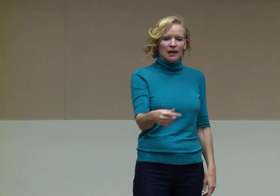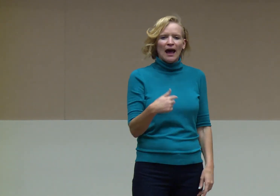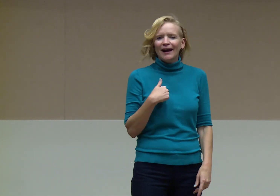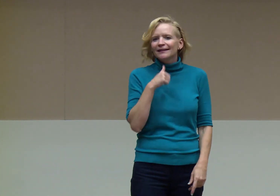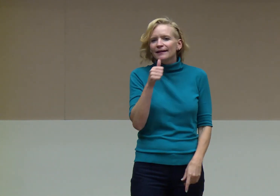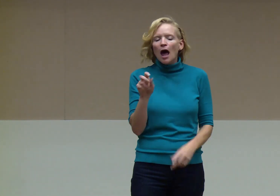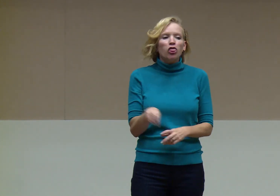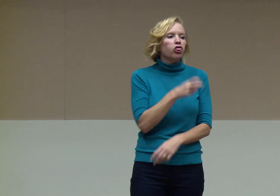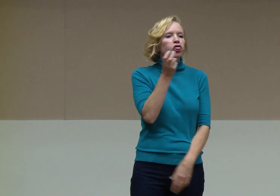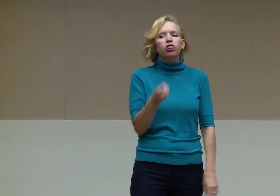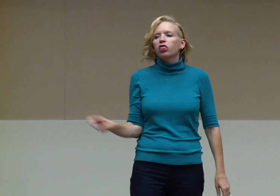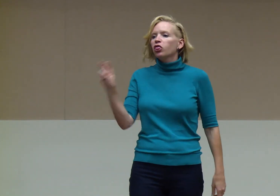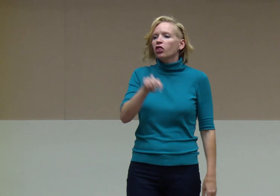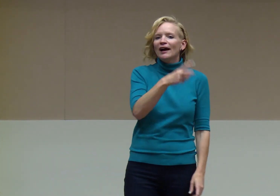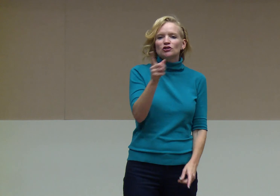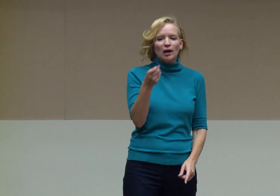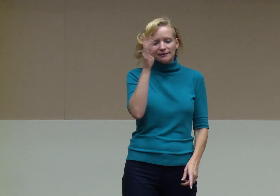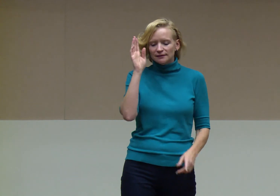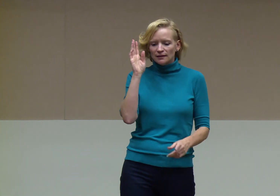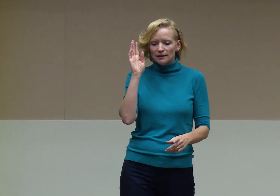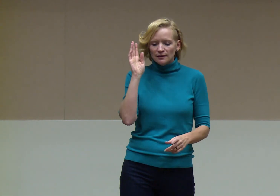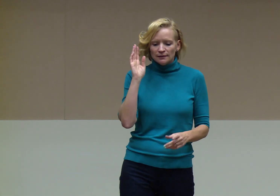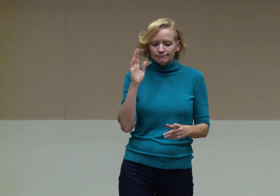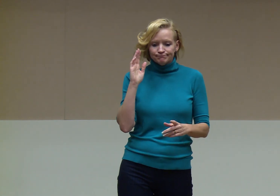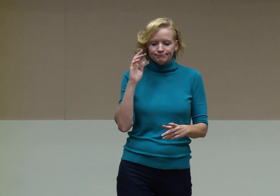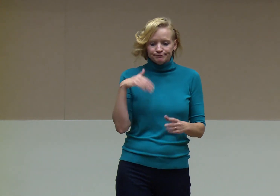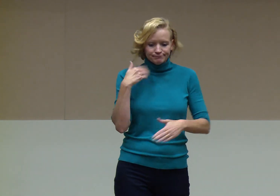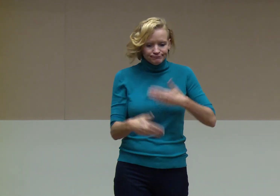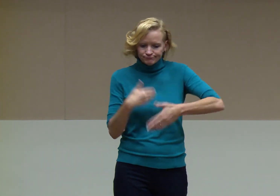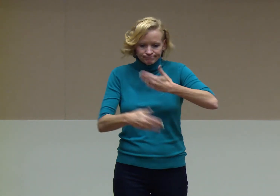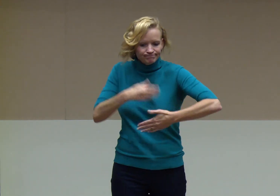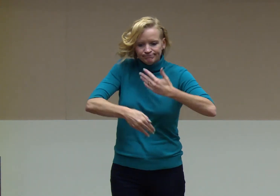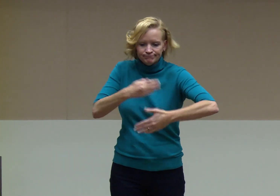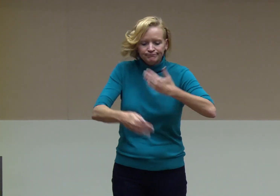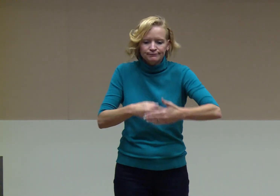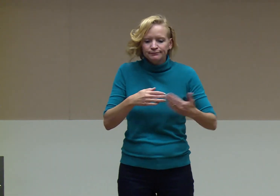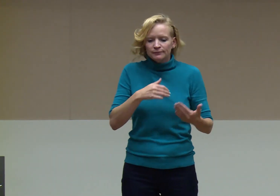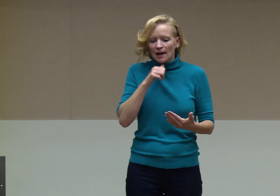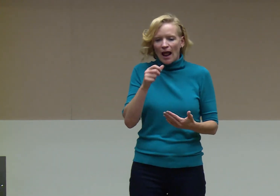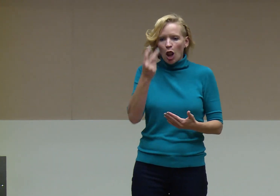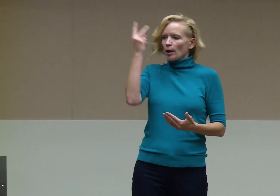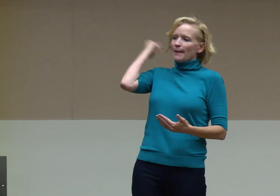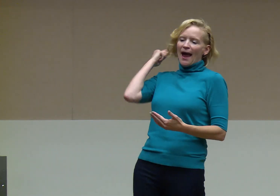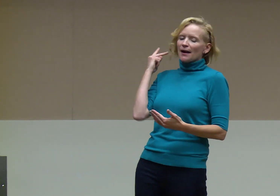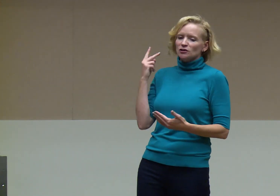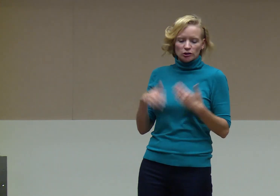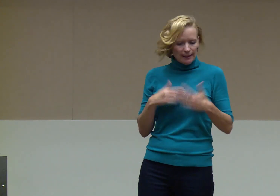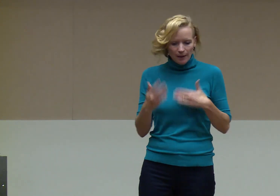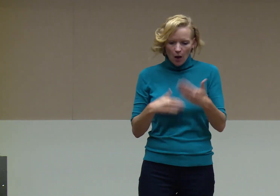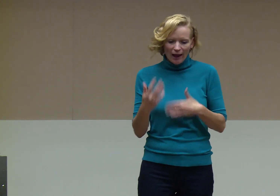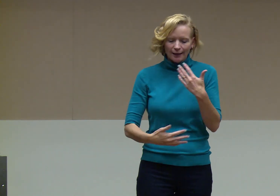is very direct. It's not that I was hopping all over the place. I kind of just found myself working and moving forward